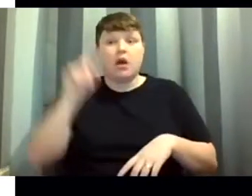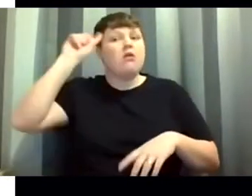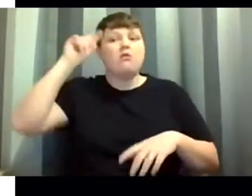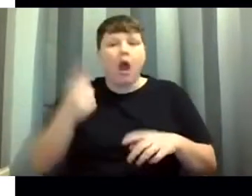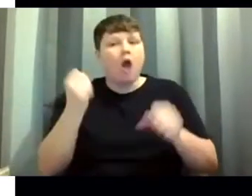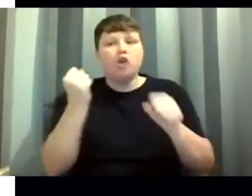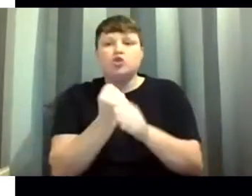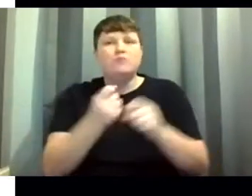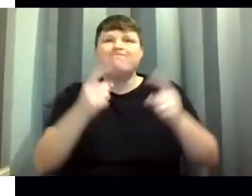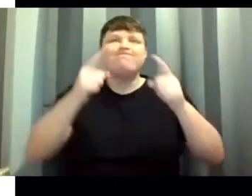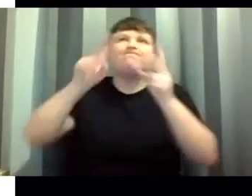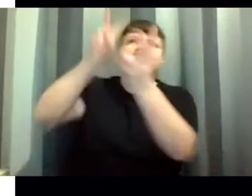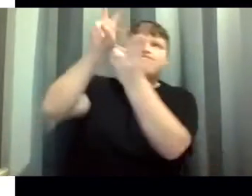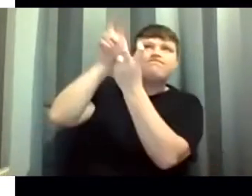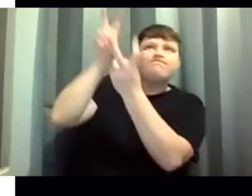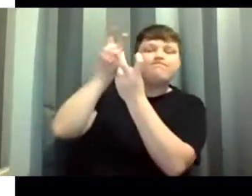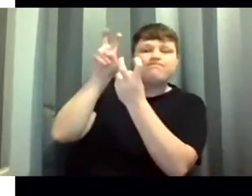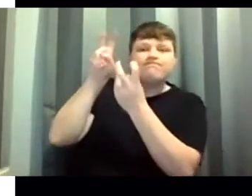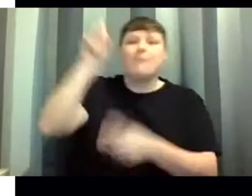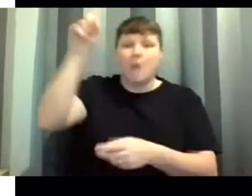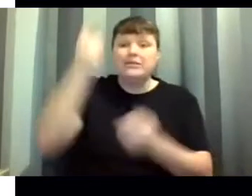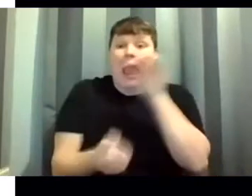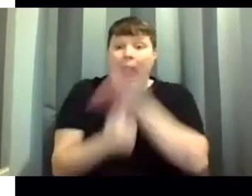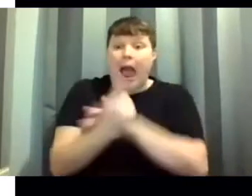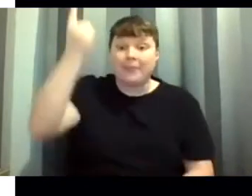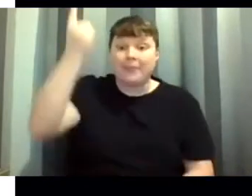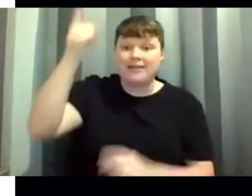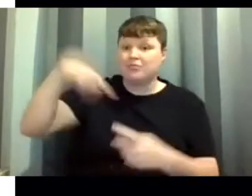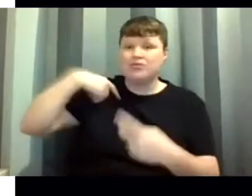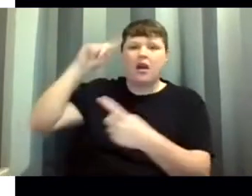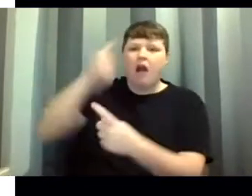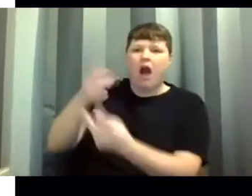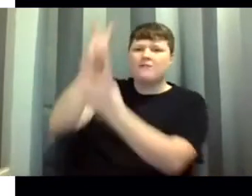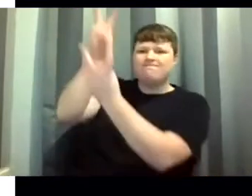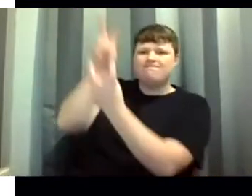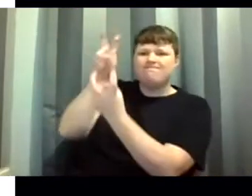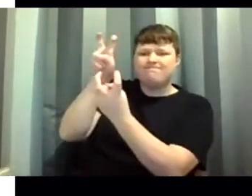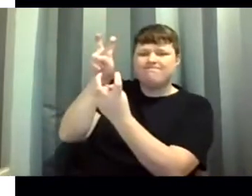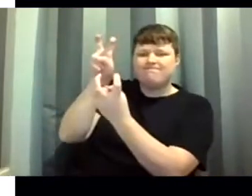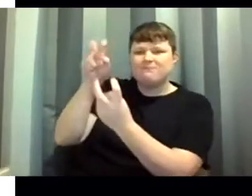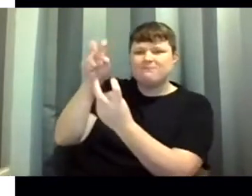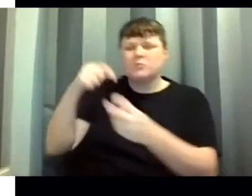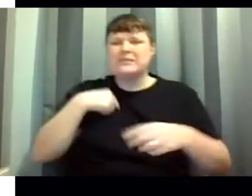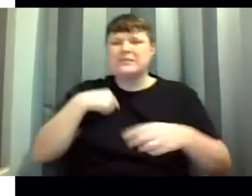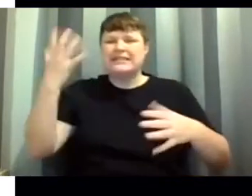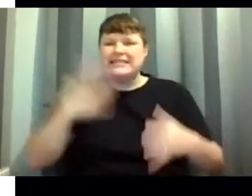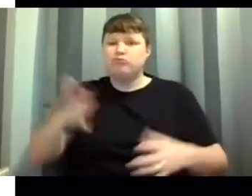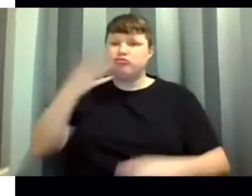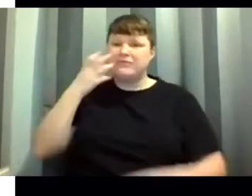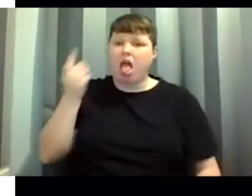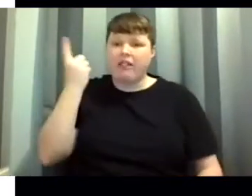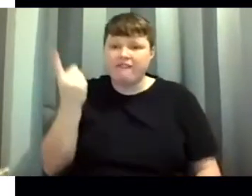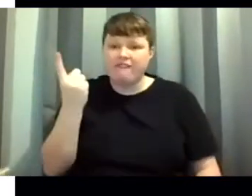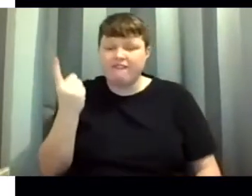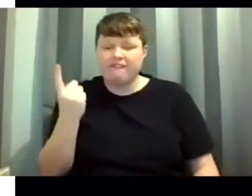But, the process is happening. It's kind of like semi-resolved. Also, the CAPE time scale for when